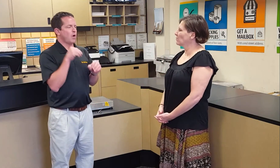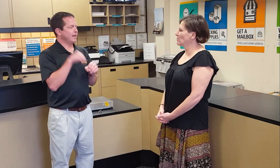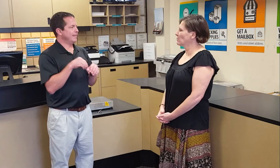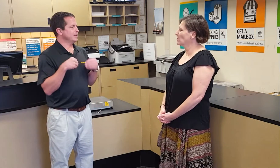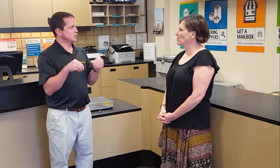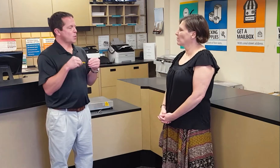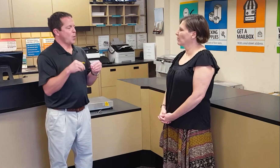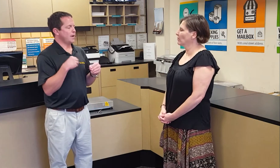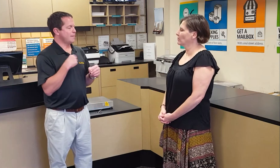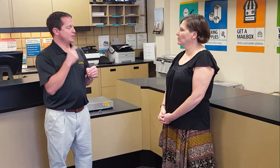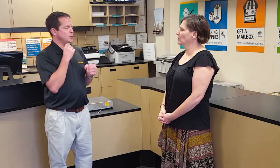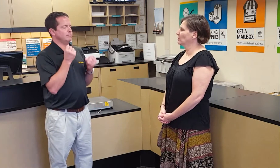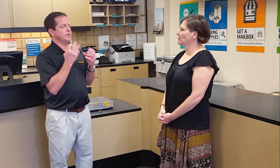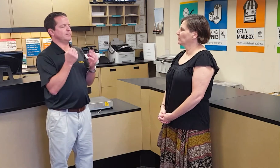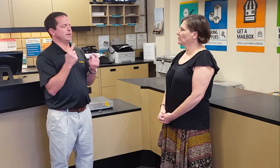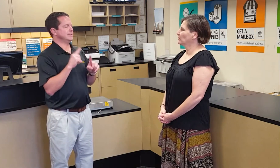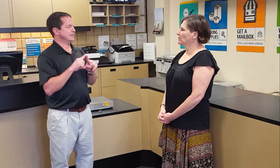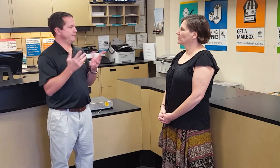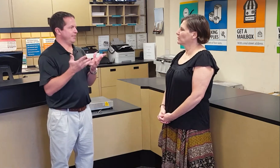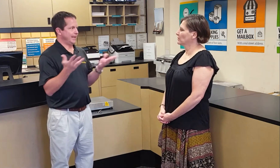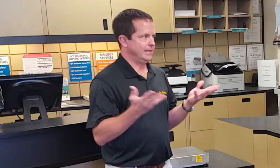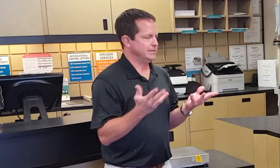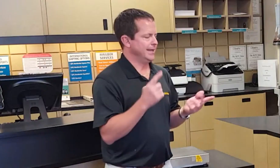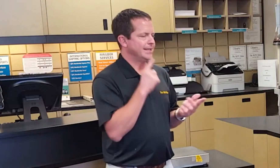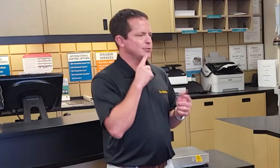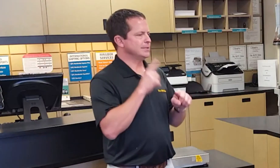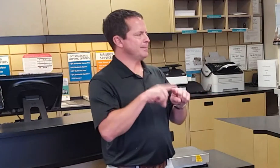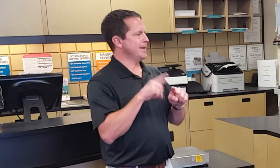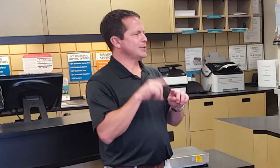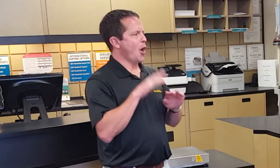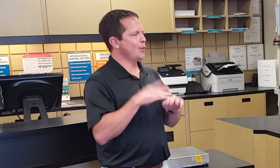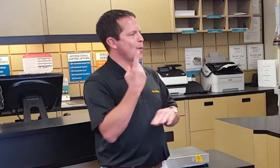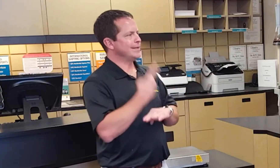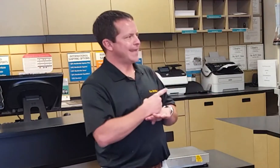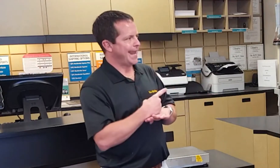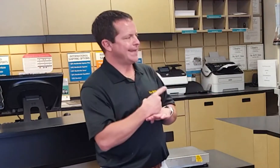Really altogether there's a lot of different responsibilities around here.